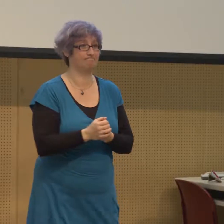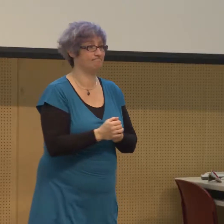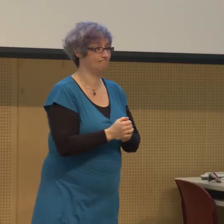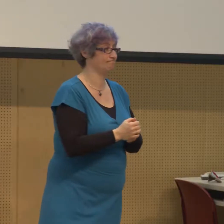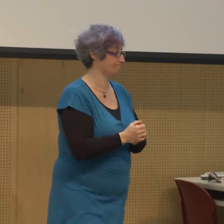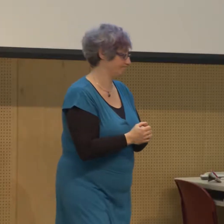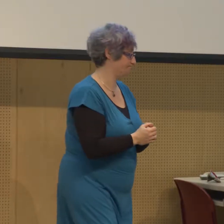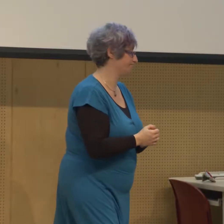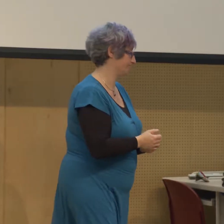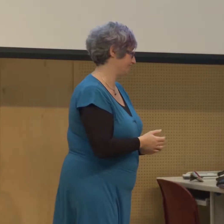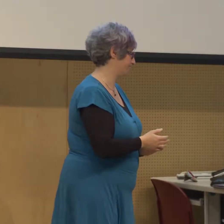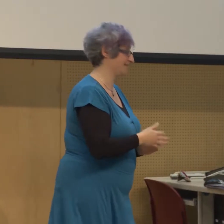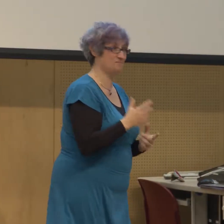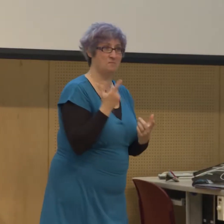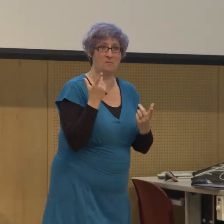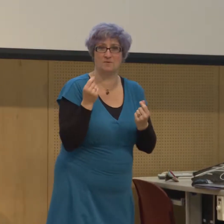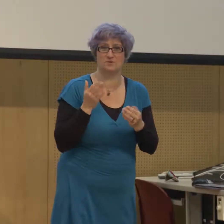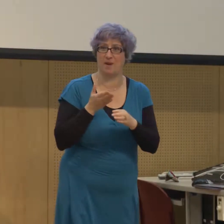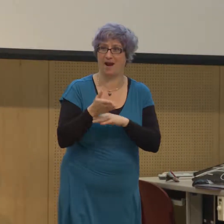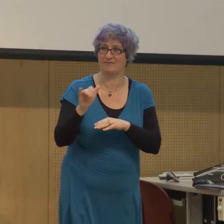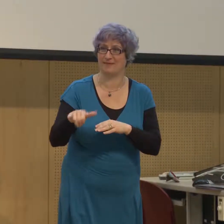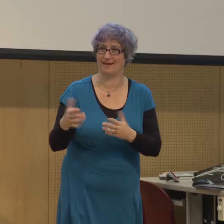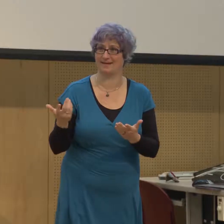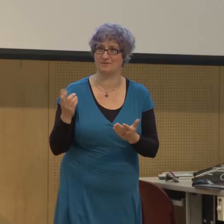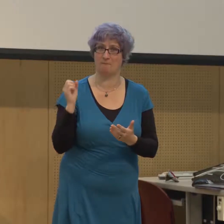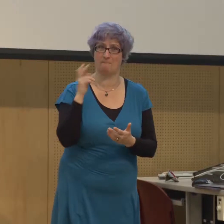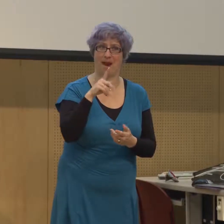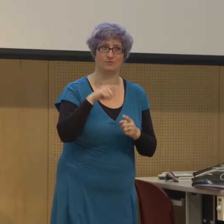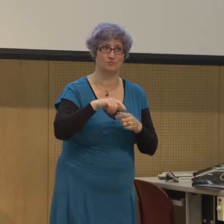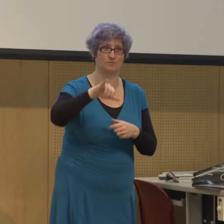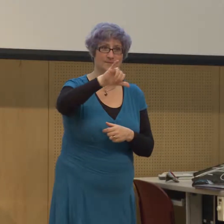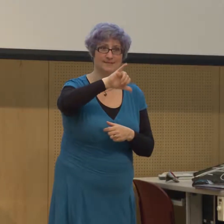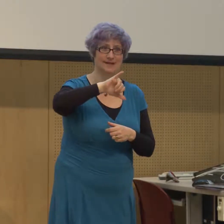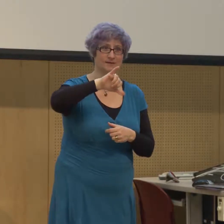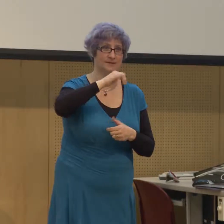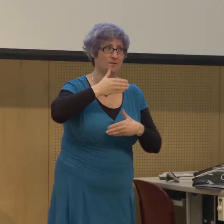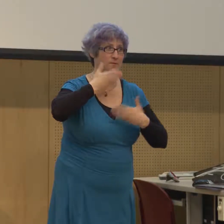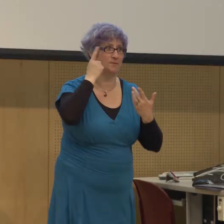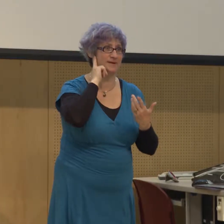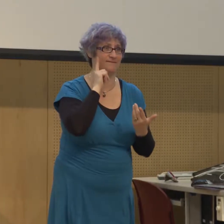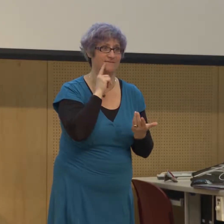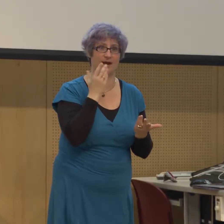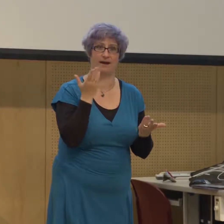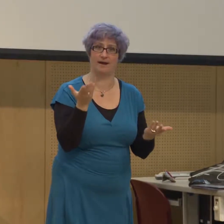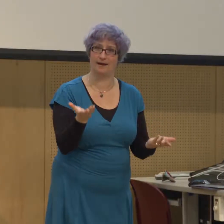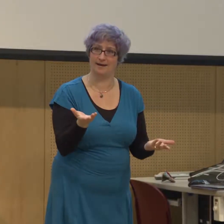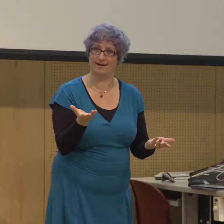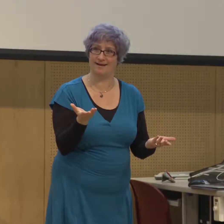and she's still studying today. So, what do we do after that,